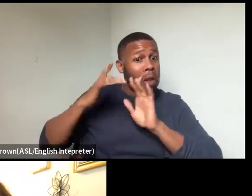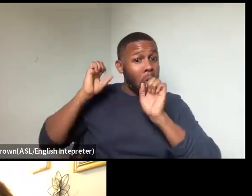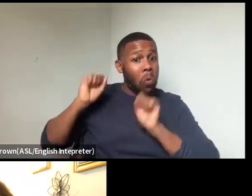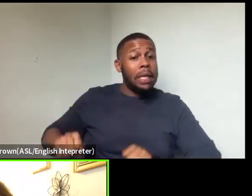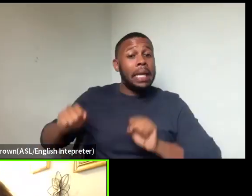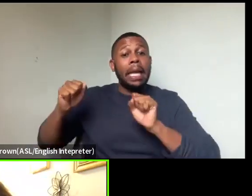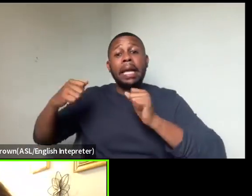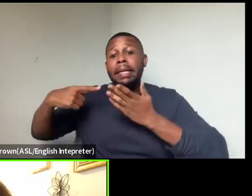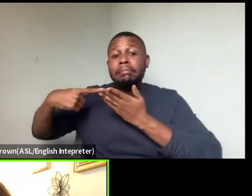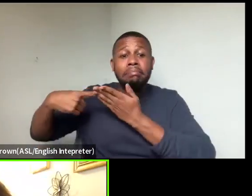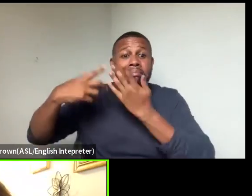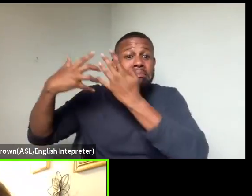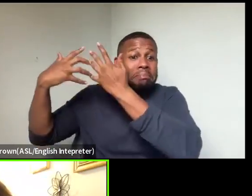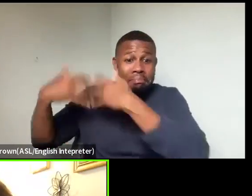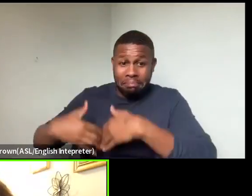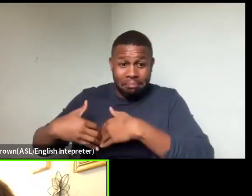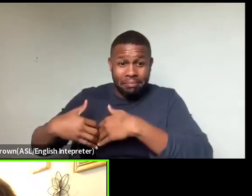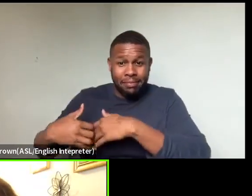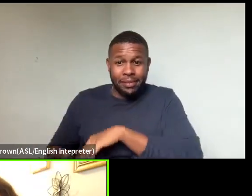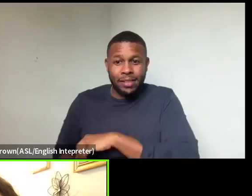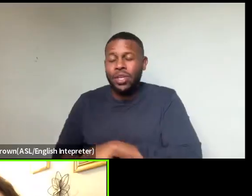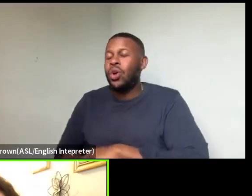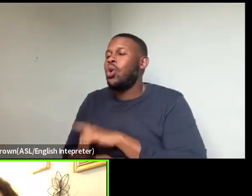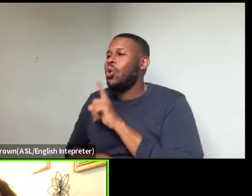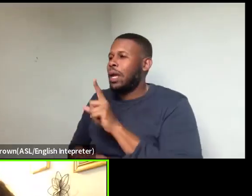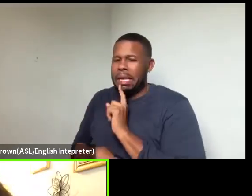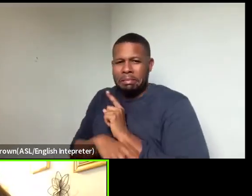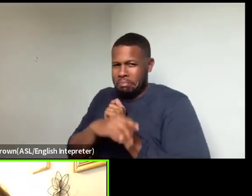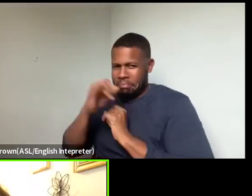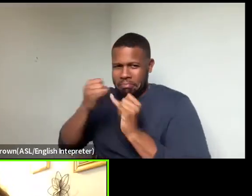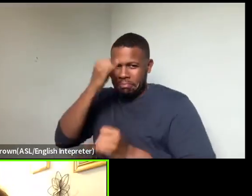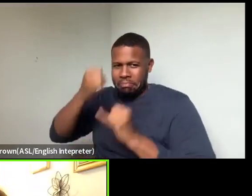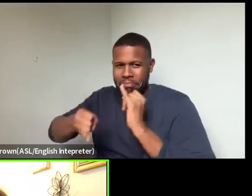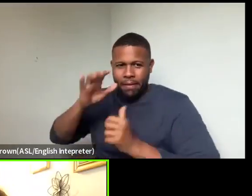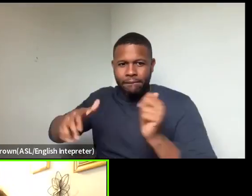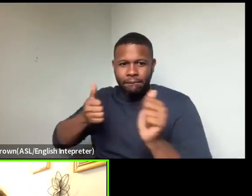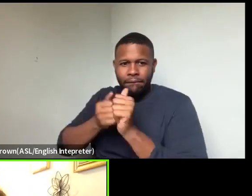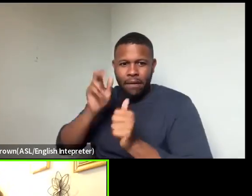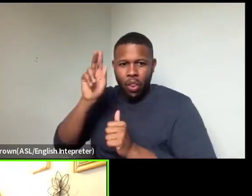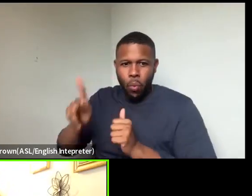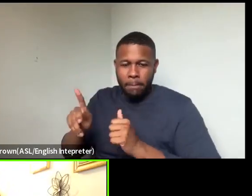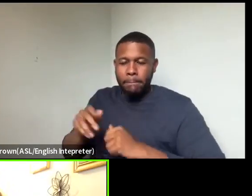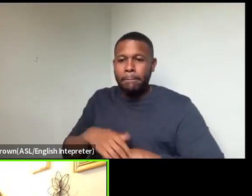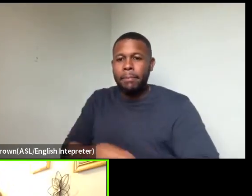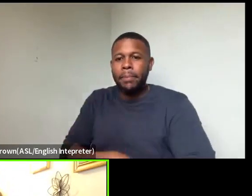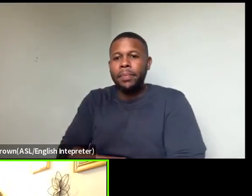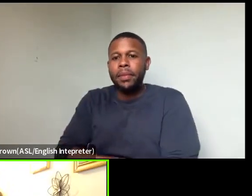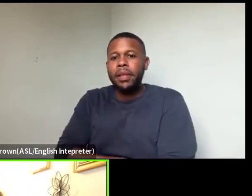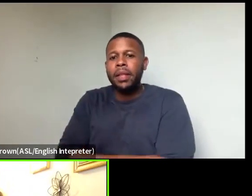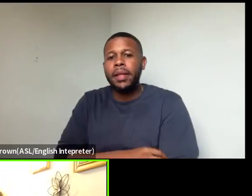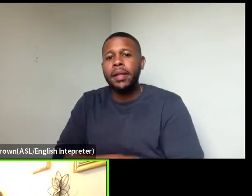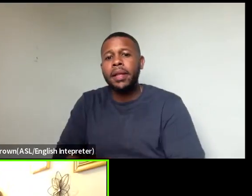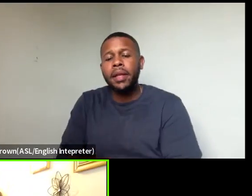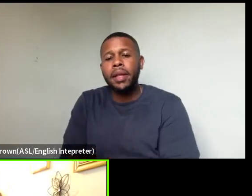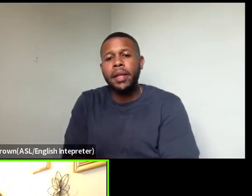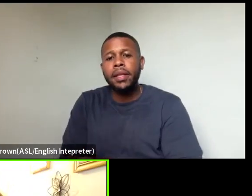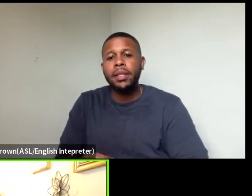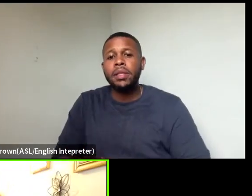all the legislators received copies of the assessment. We're hoping that maybe we can get some interest and that legislators will reach out to us and we can make something